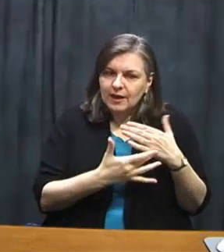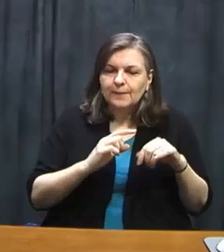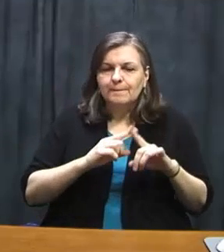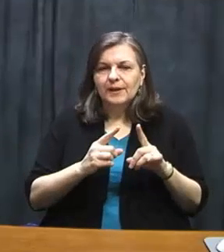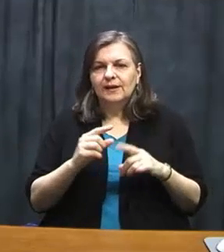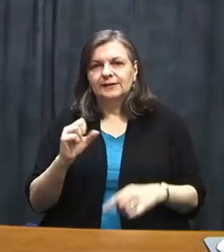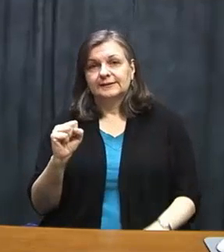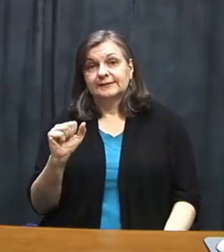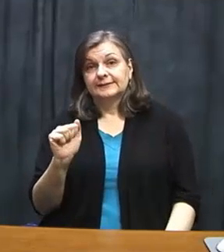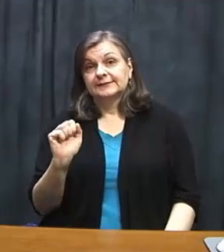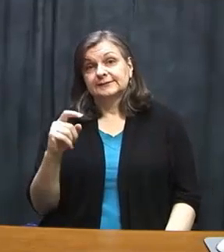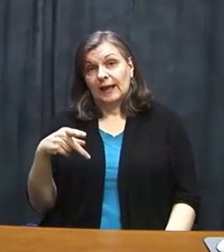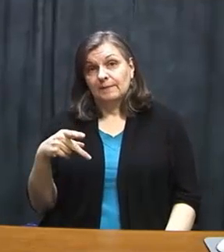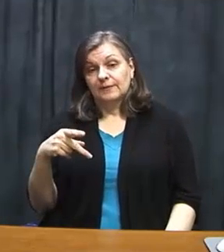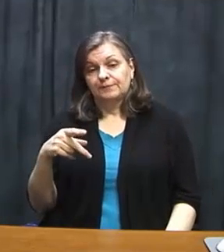so we look at